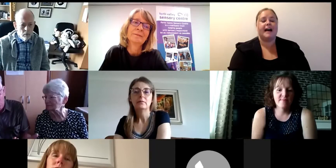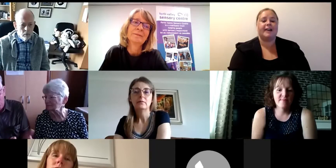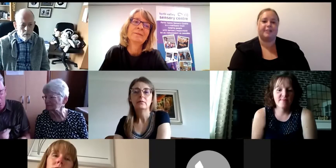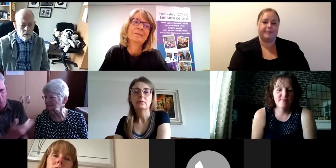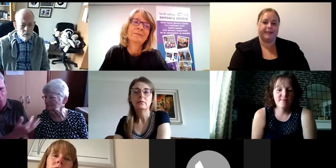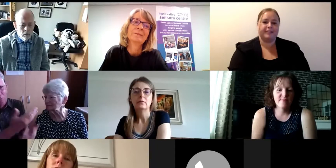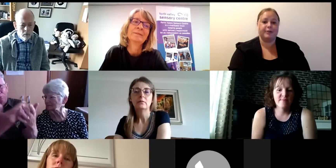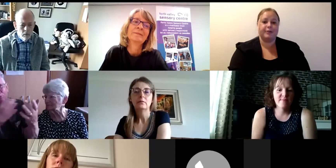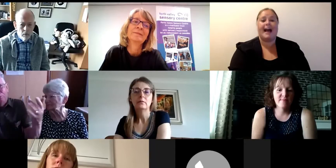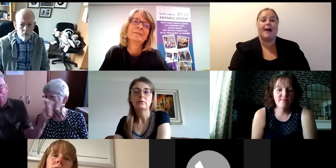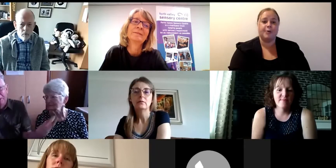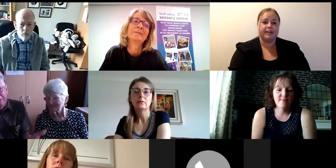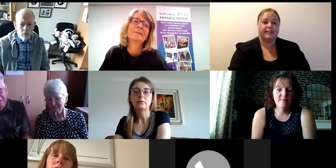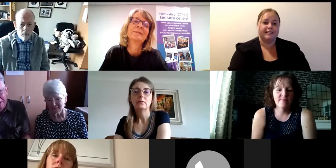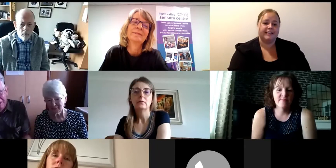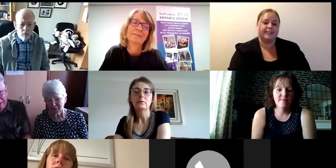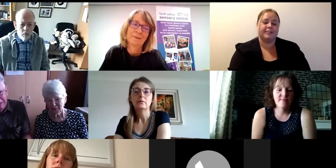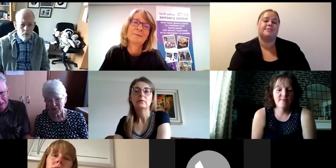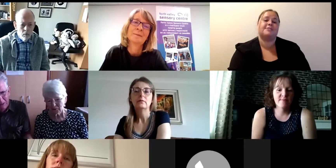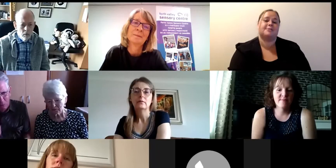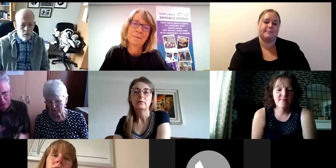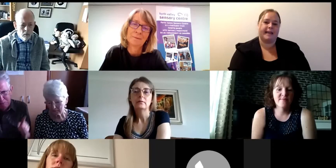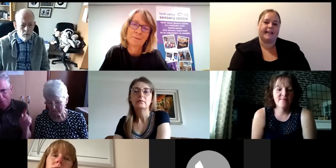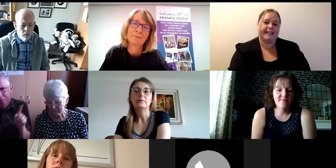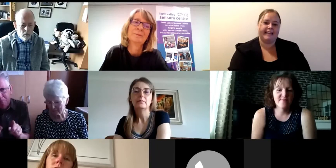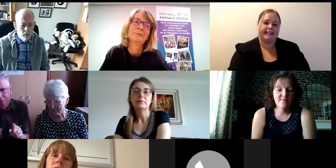a minute. How? there's so many!